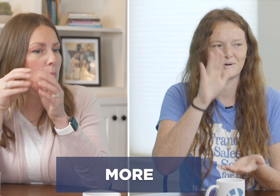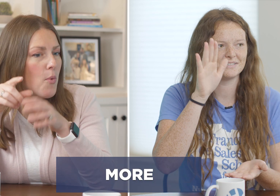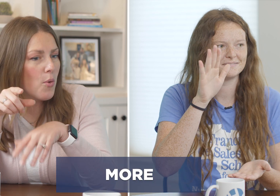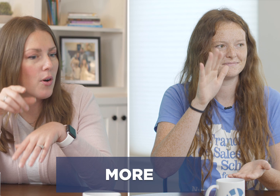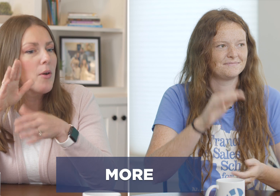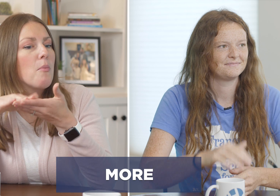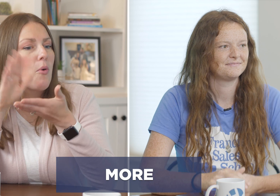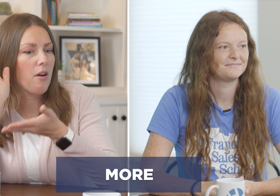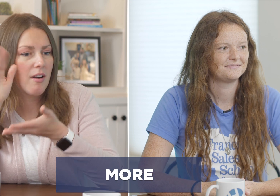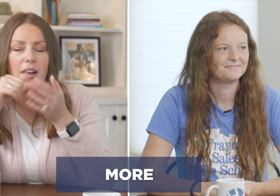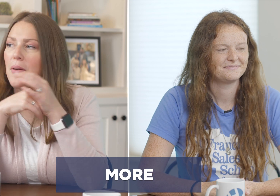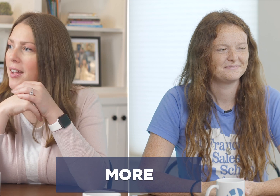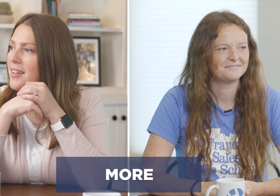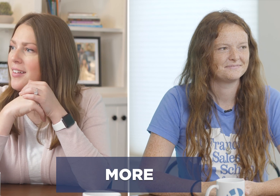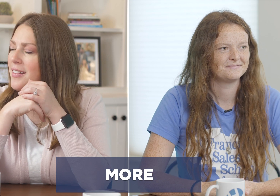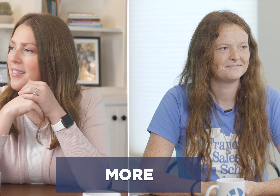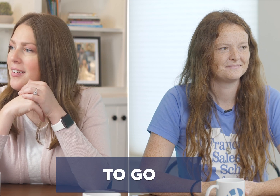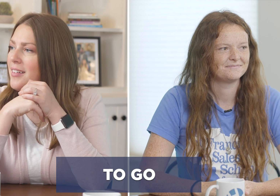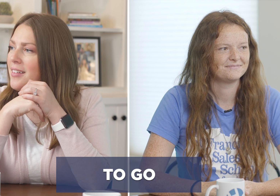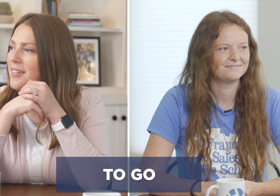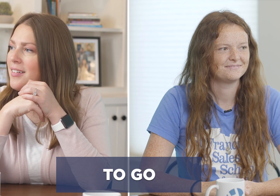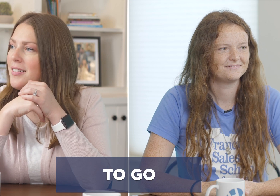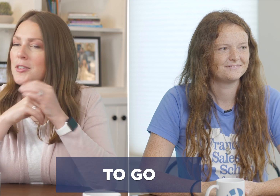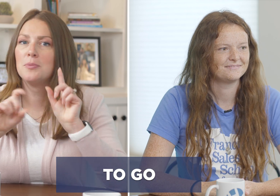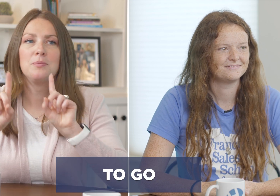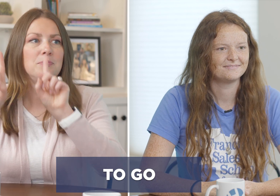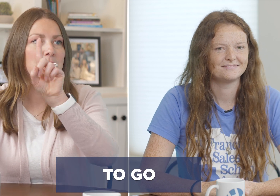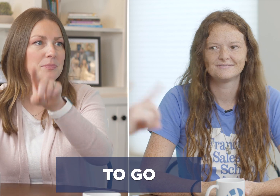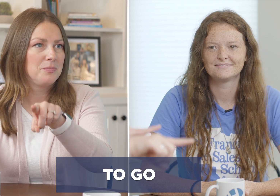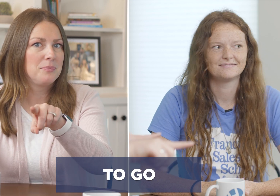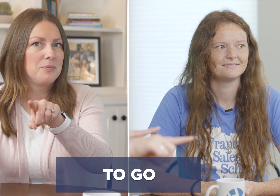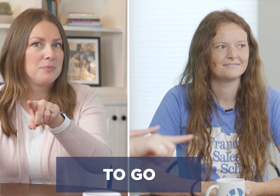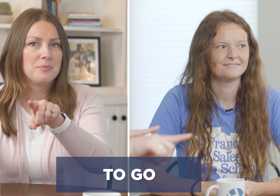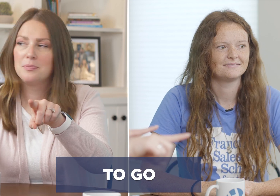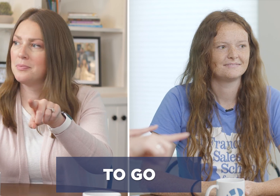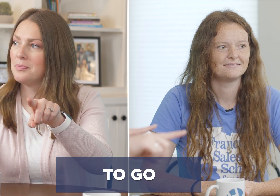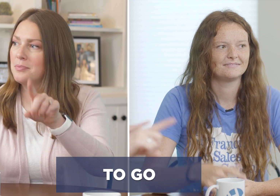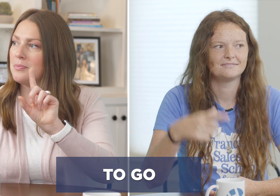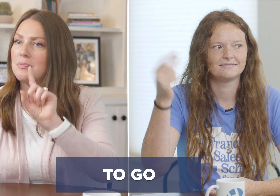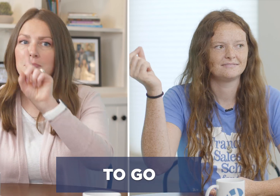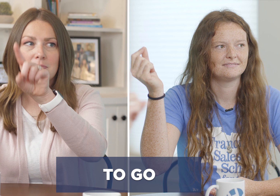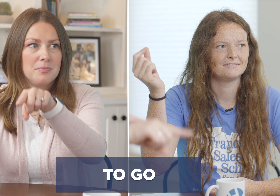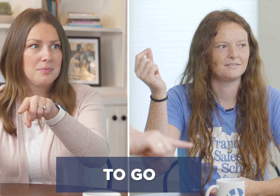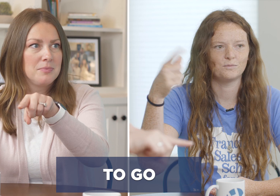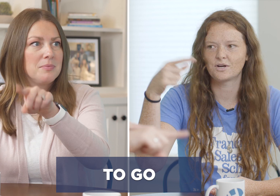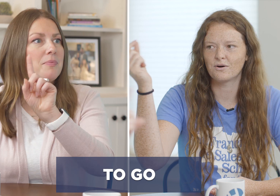more, more. Okay. Go to like to go to wherever. Go.